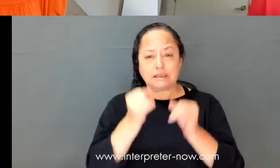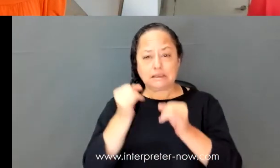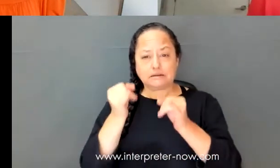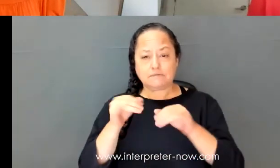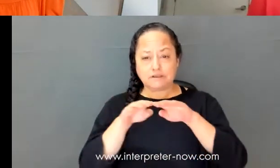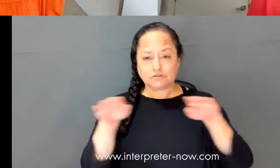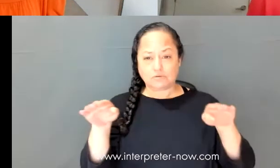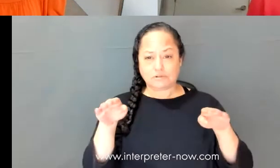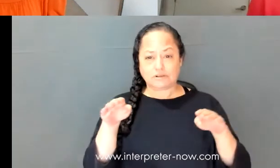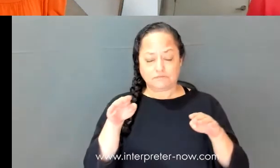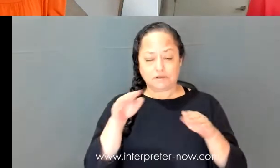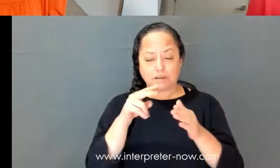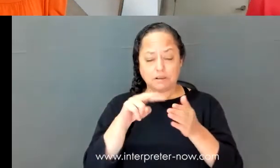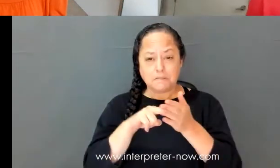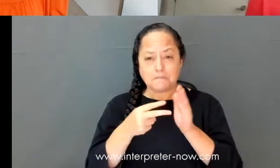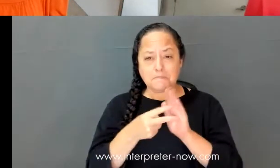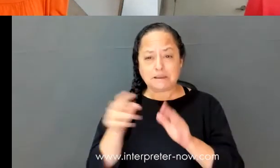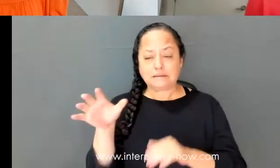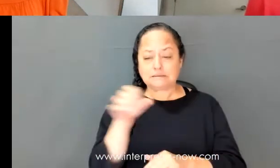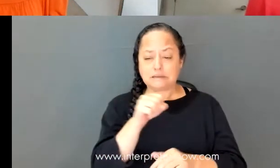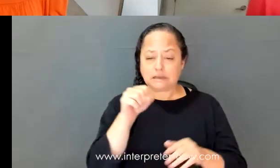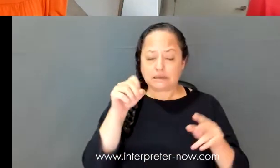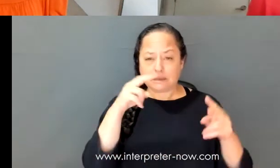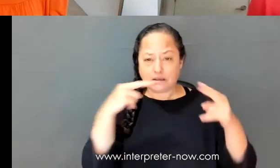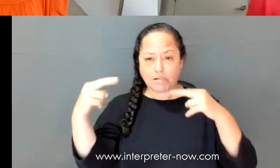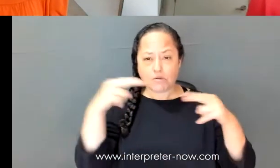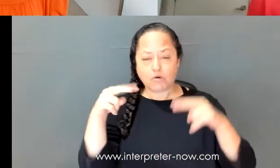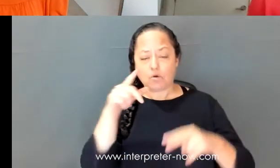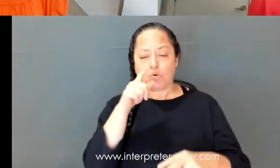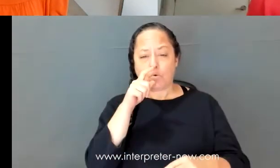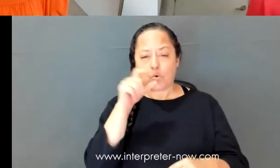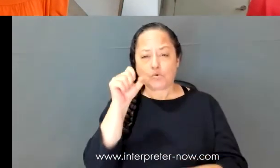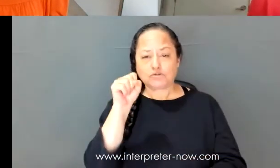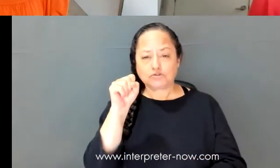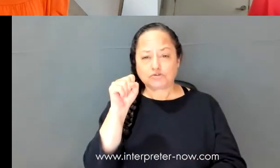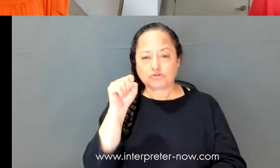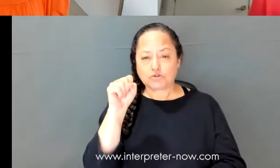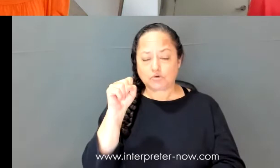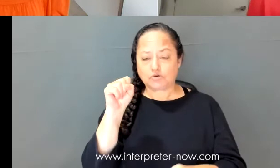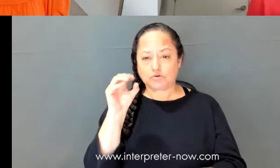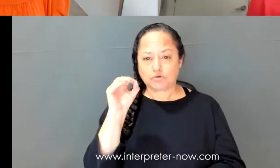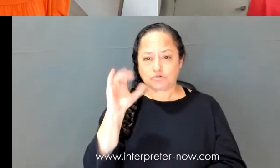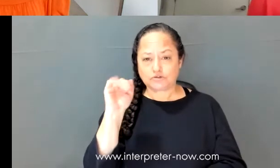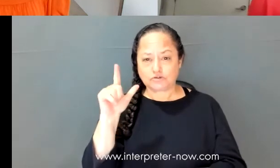this often means taking a good look around who is your social network today? Who are the people that you interact with?